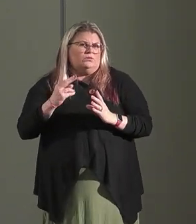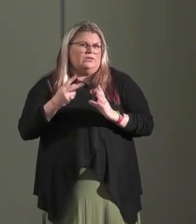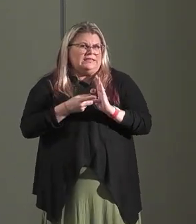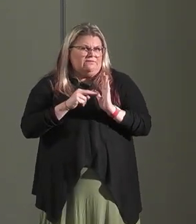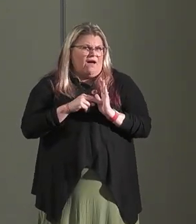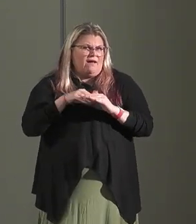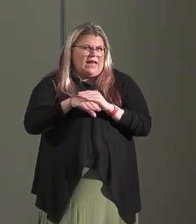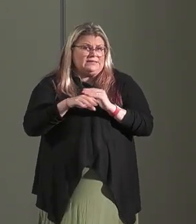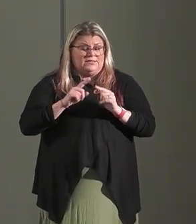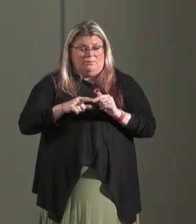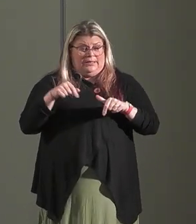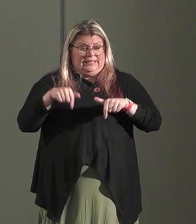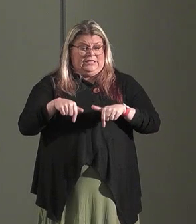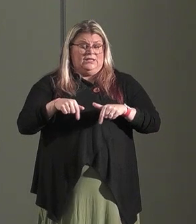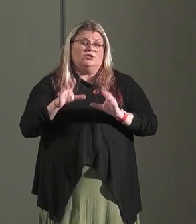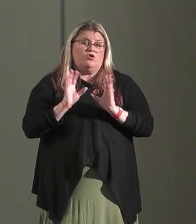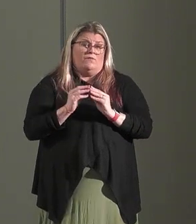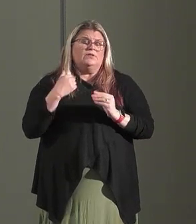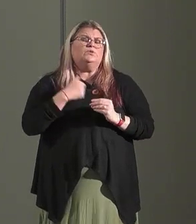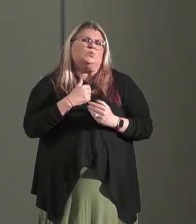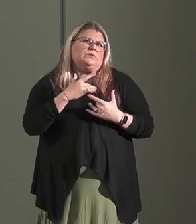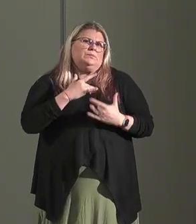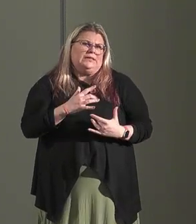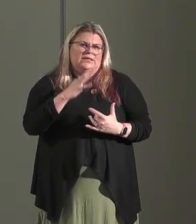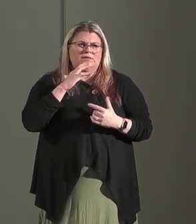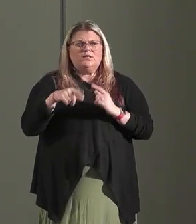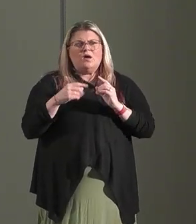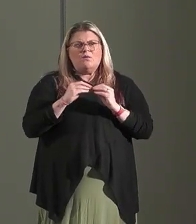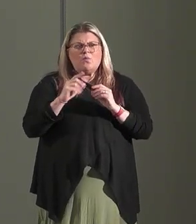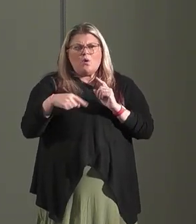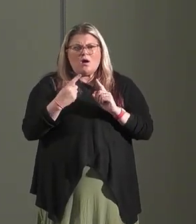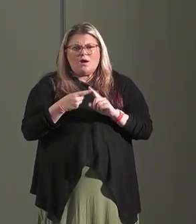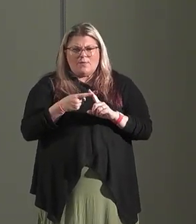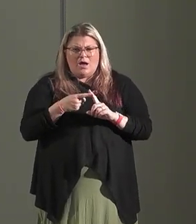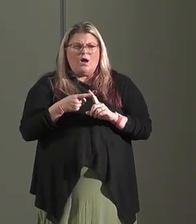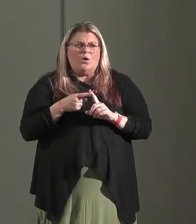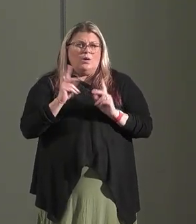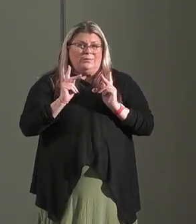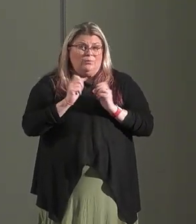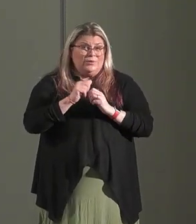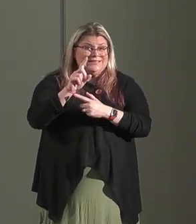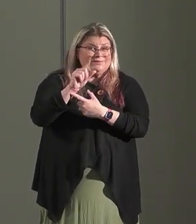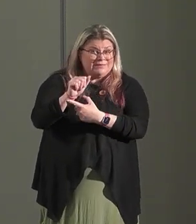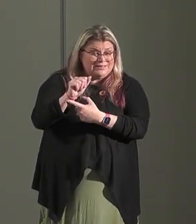this conference, we talk a lot more about People With Disabilities because People With Disabilities